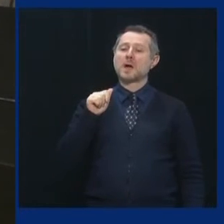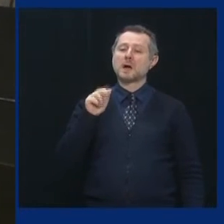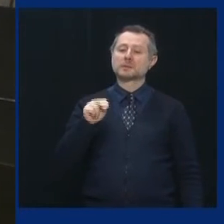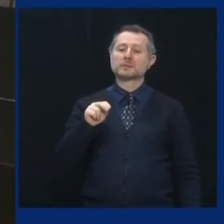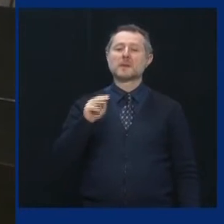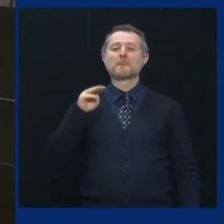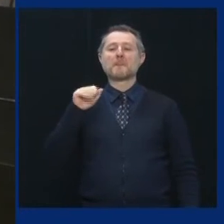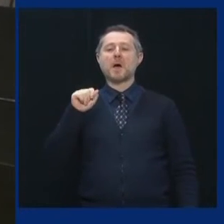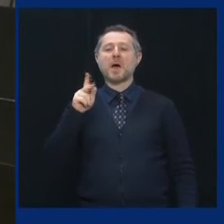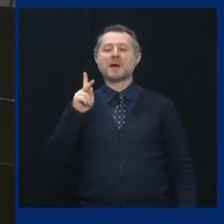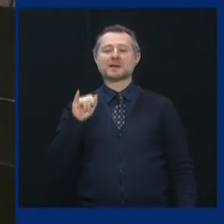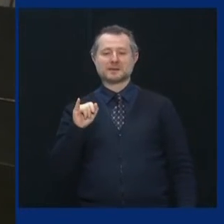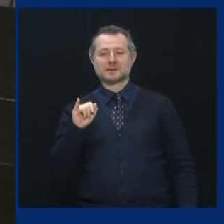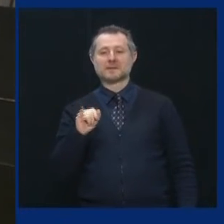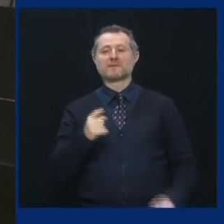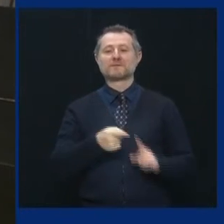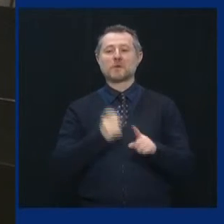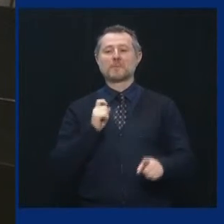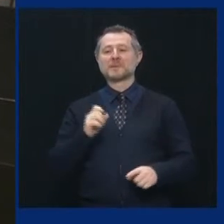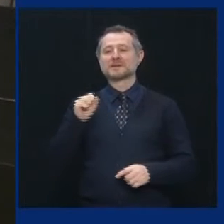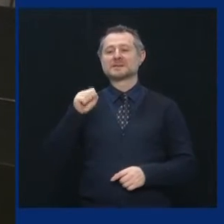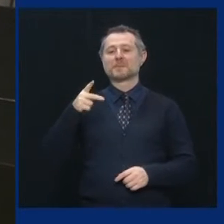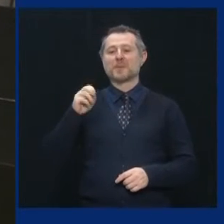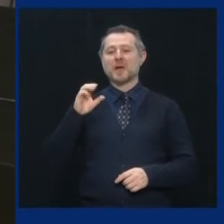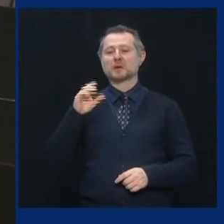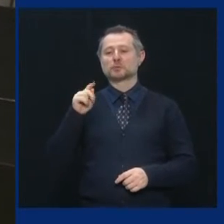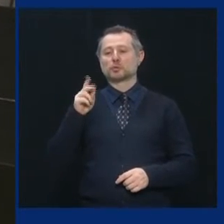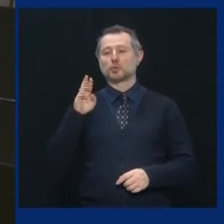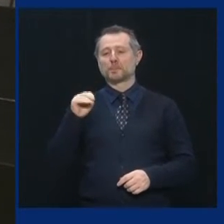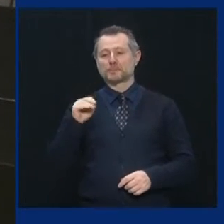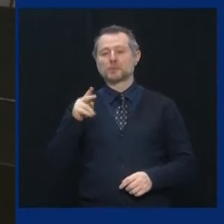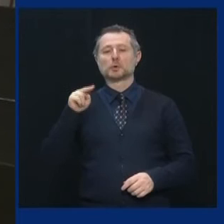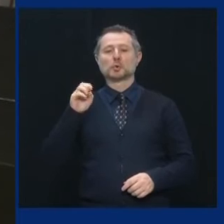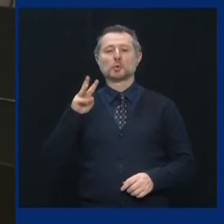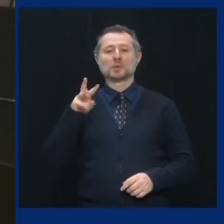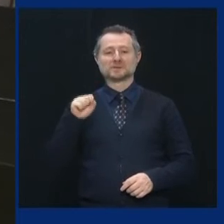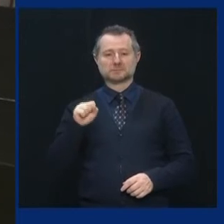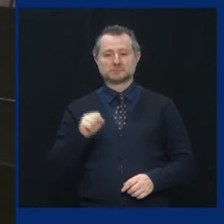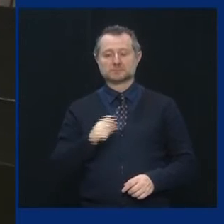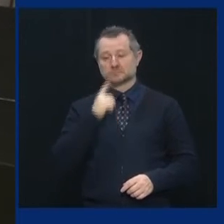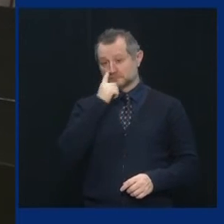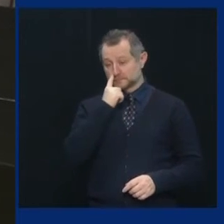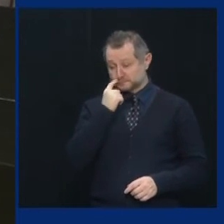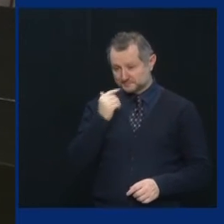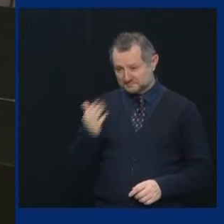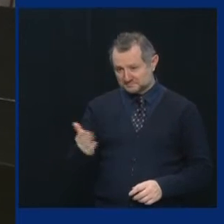GOVERNOR, YOUR NEXT QUESTION COMES FROM MORGAN McCHI FROM SPECTRUM NEWS.